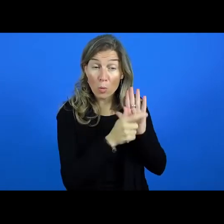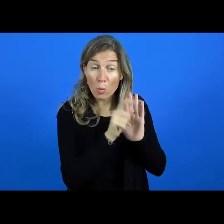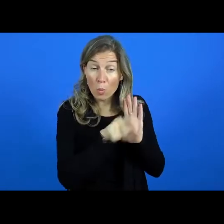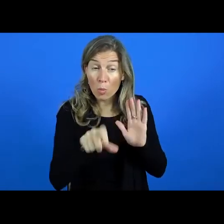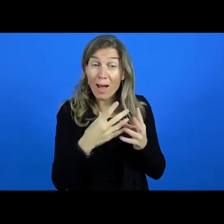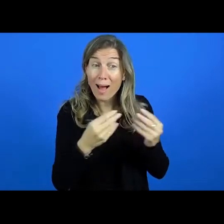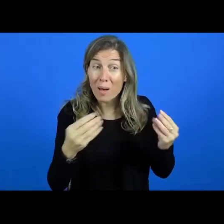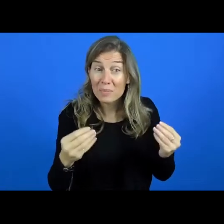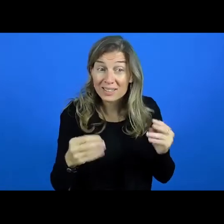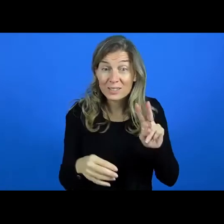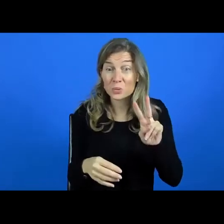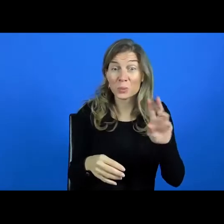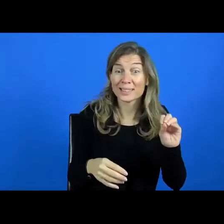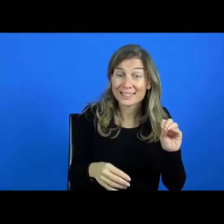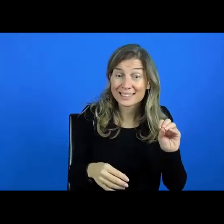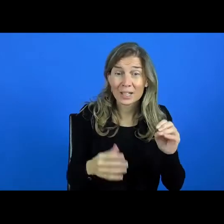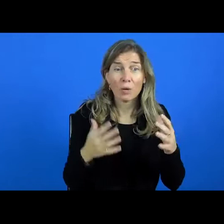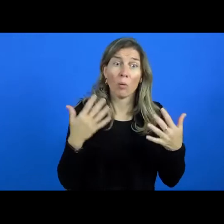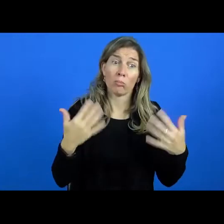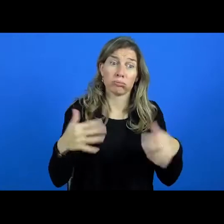and compared to the huge amount of people